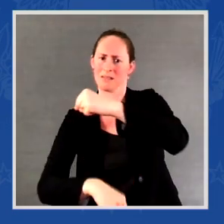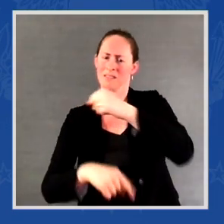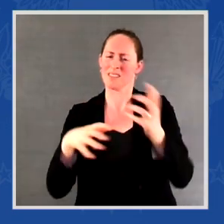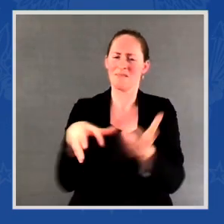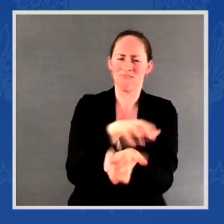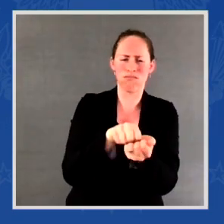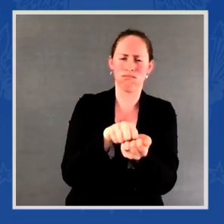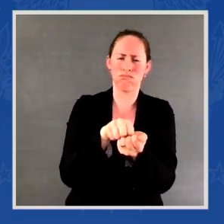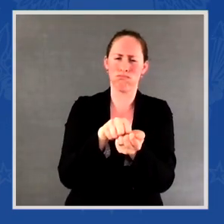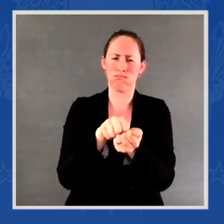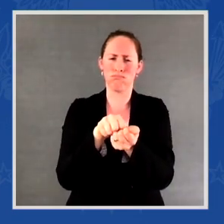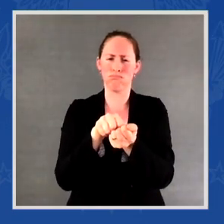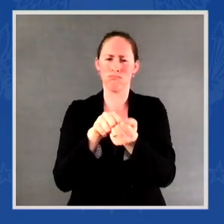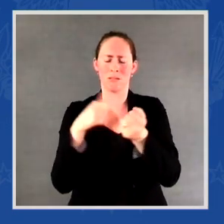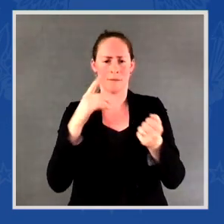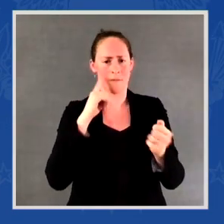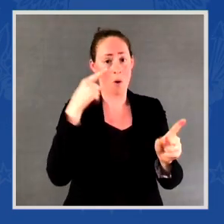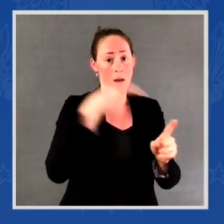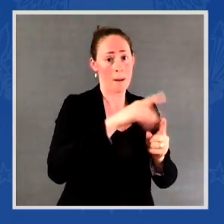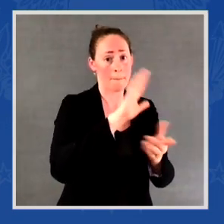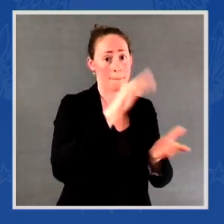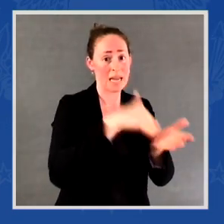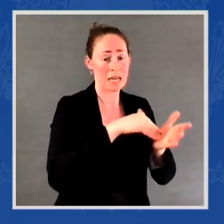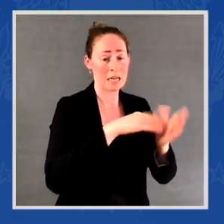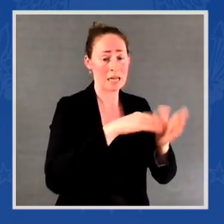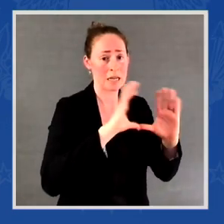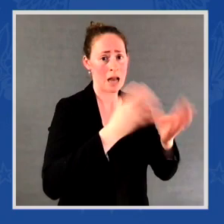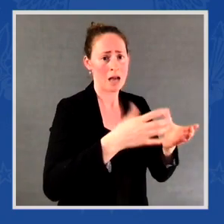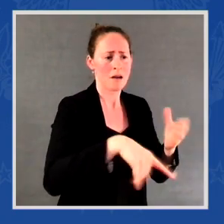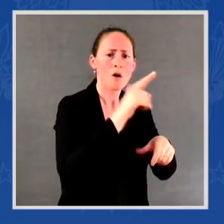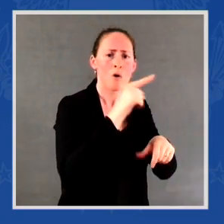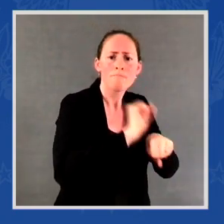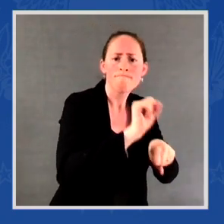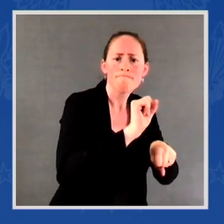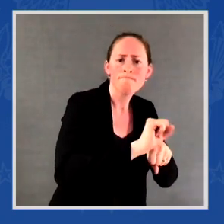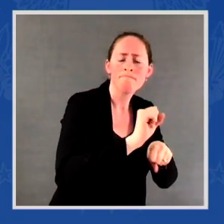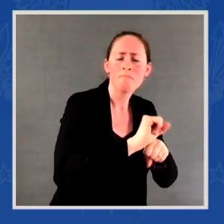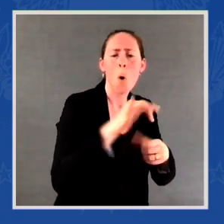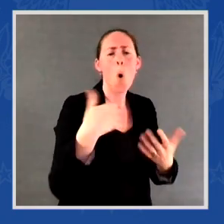working-class folks and middle-class folks. It was about time to build the economy